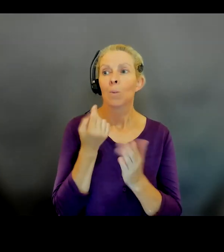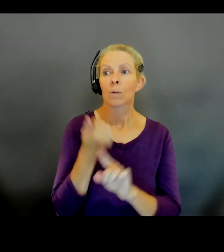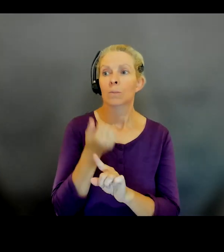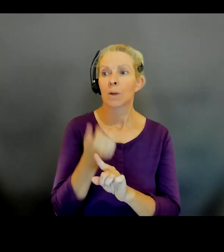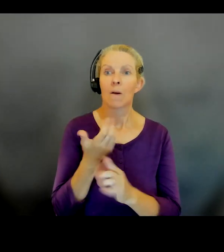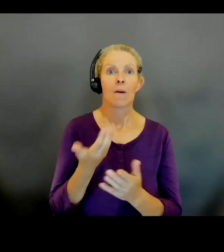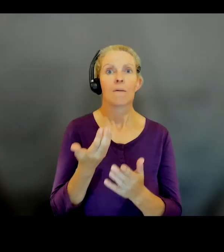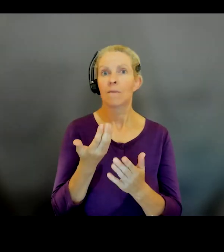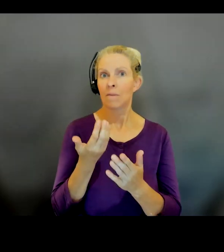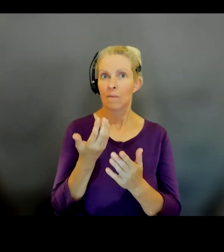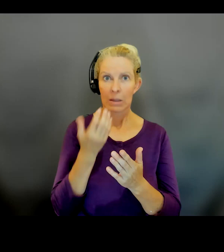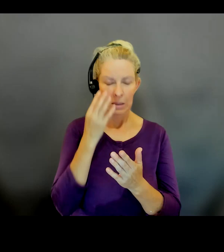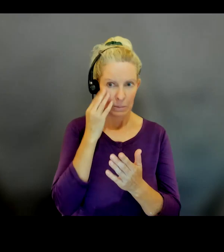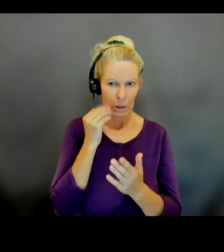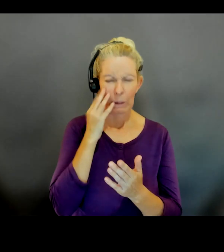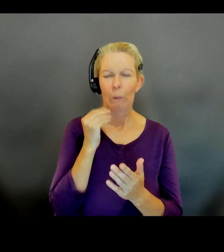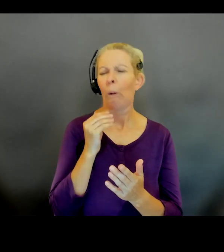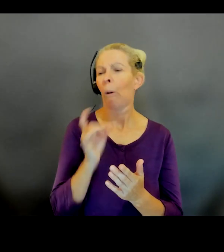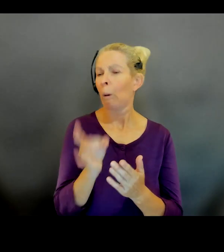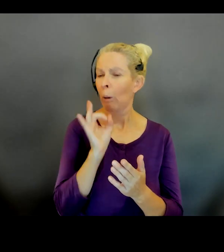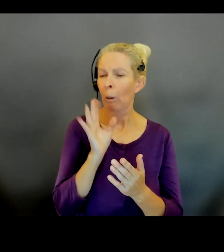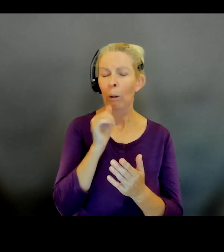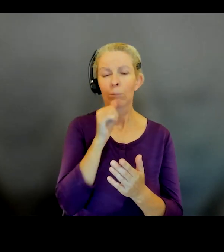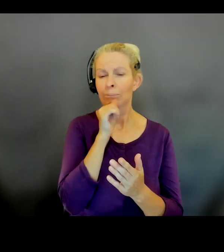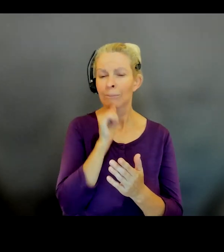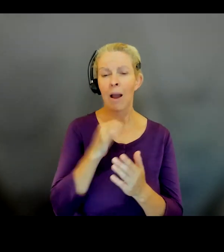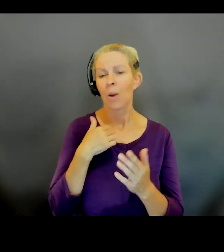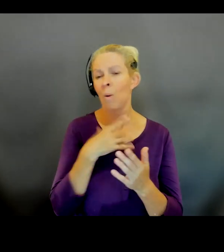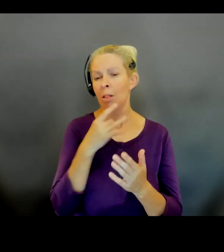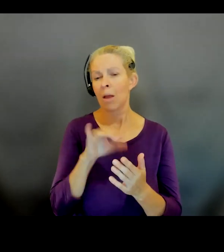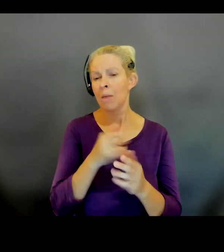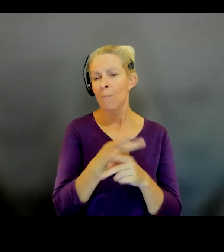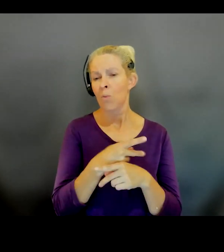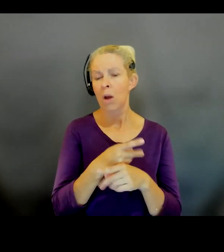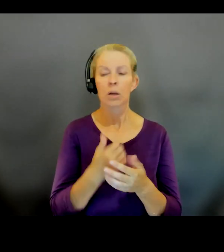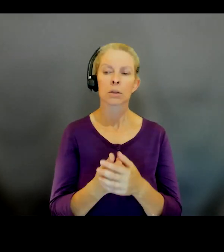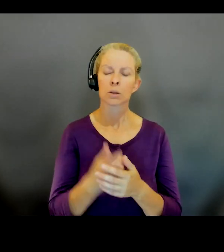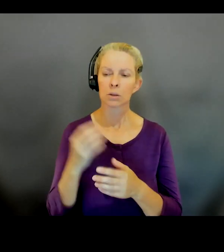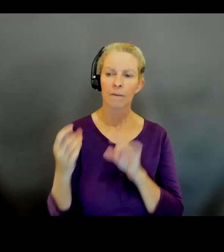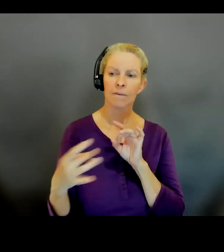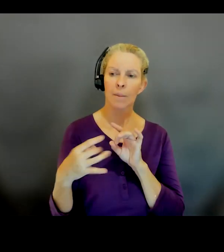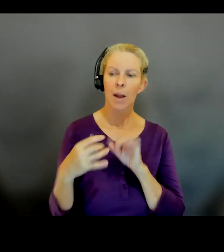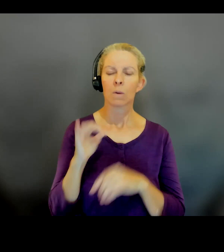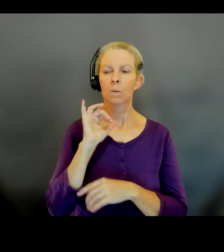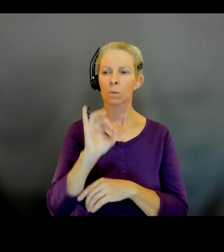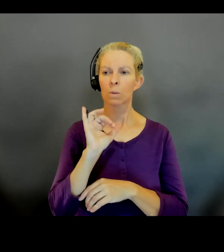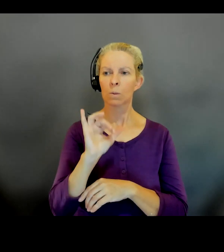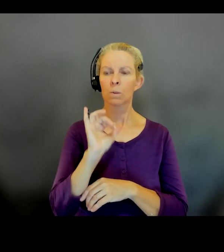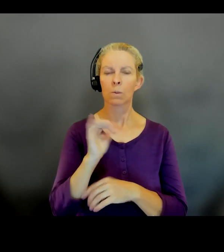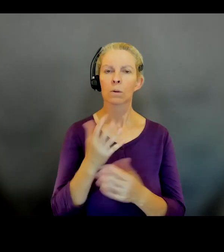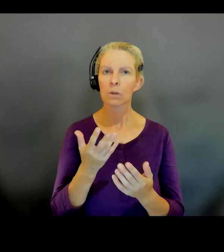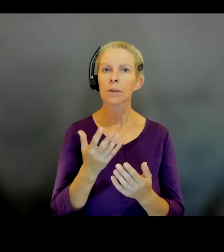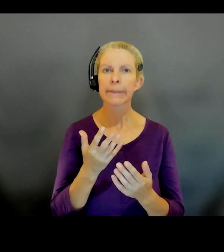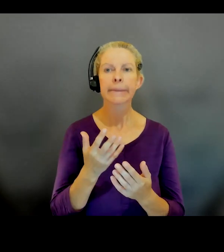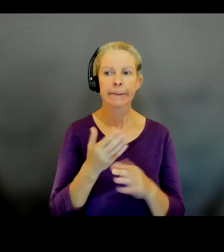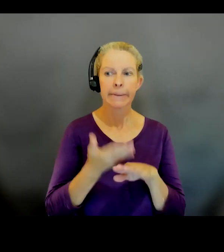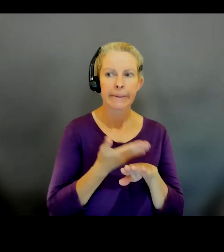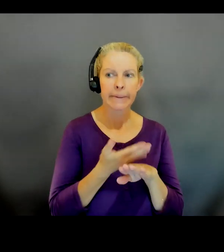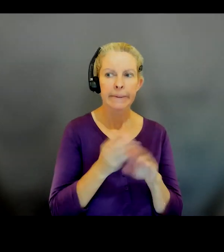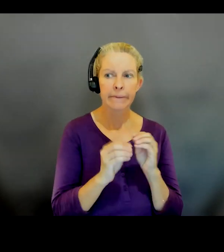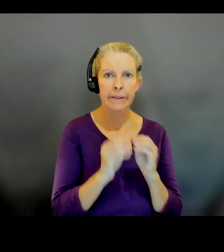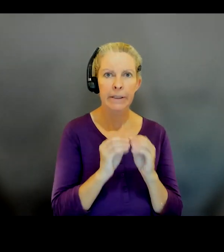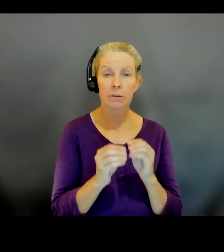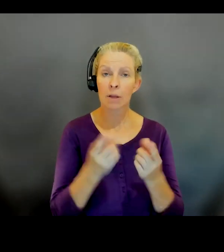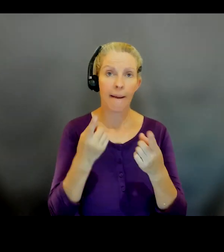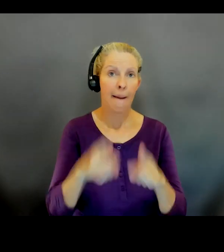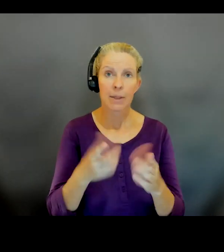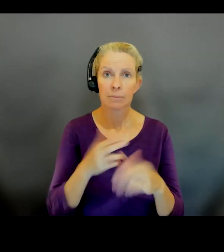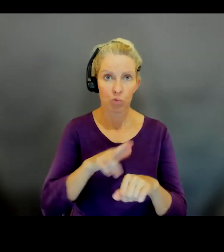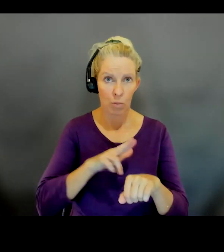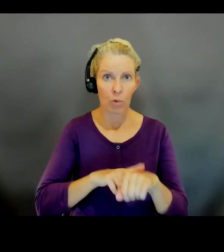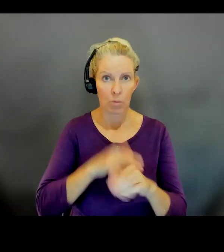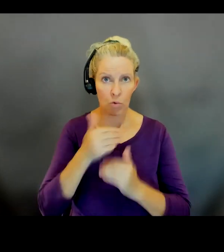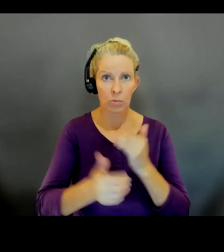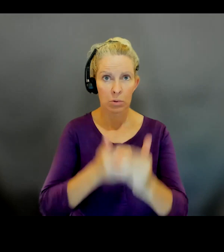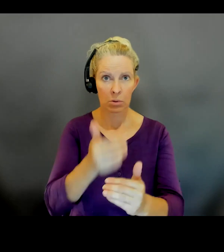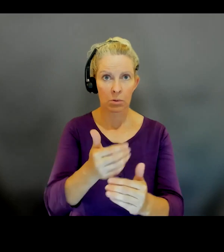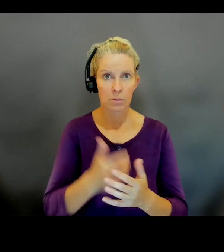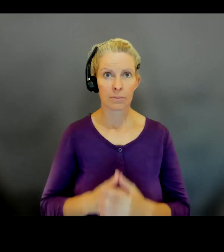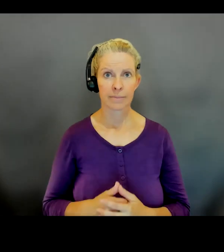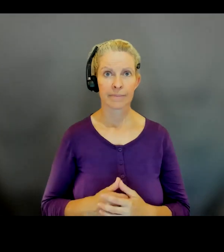and refine your process for producing accessible work. I want you to be encouraged, to be okay with